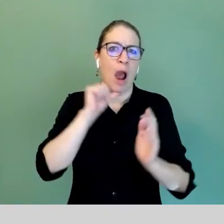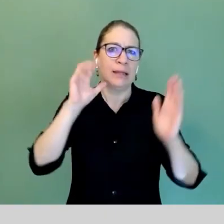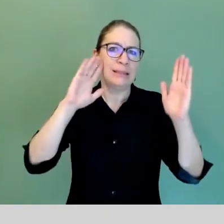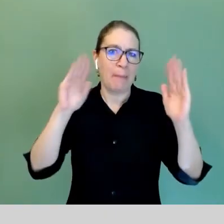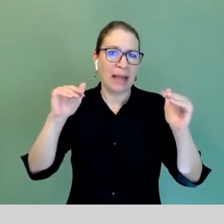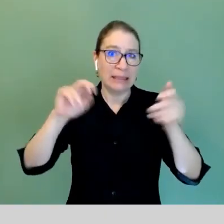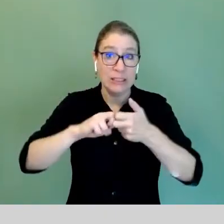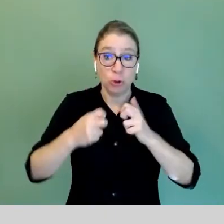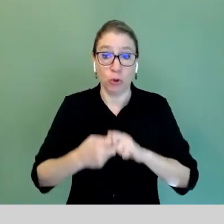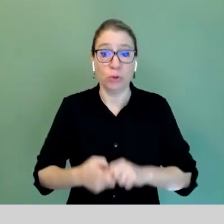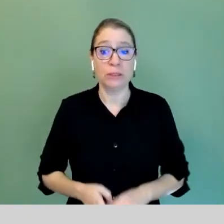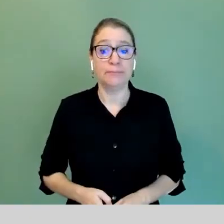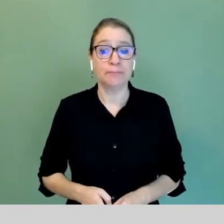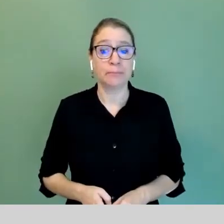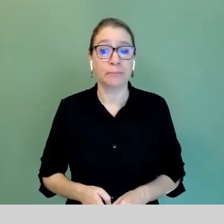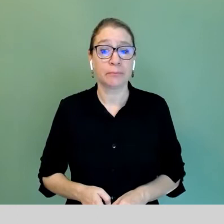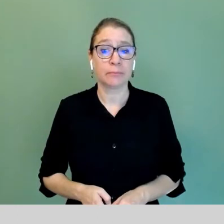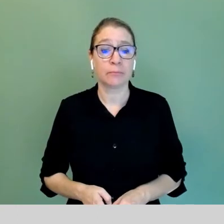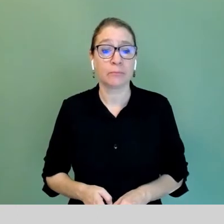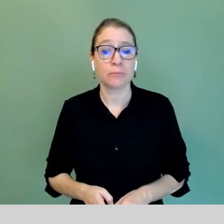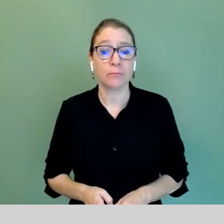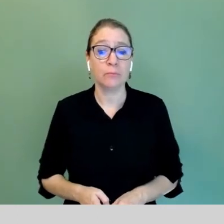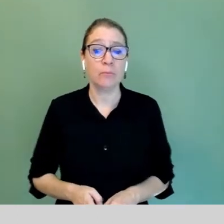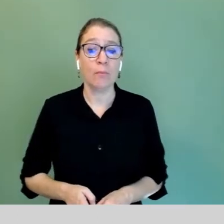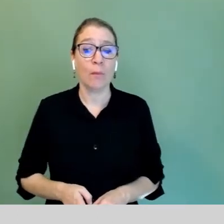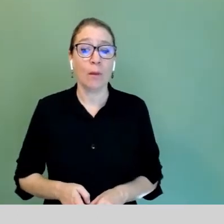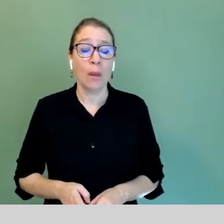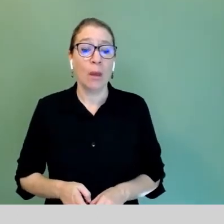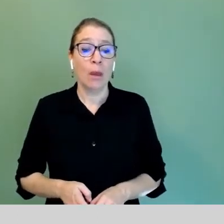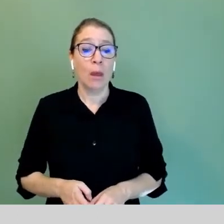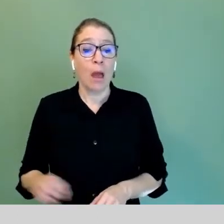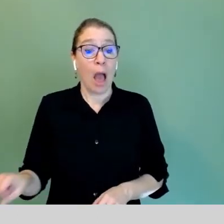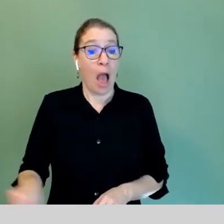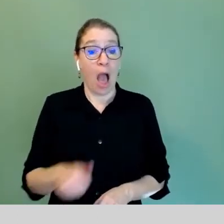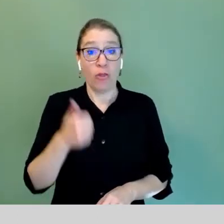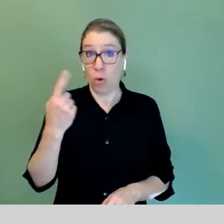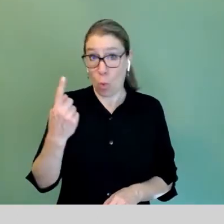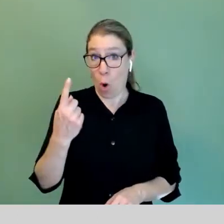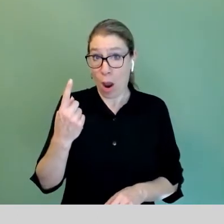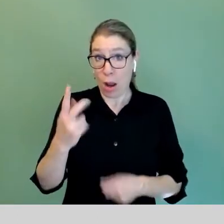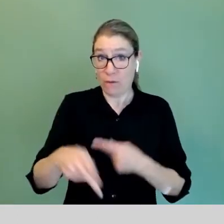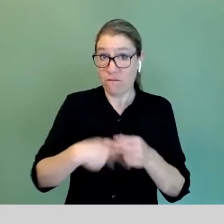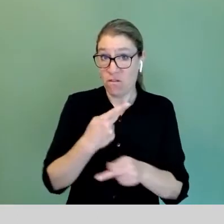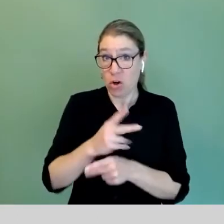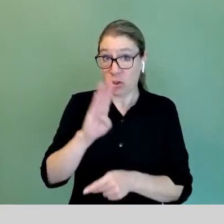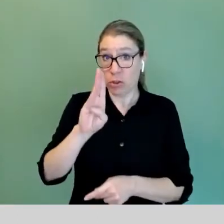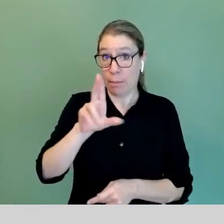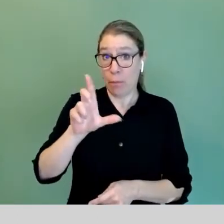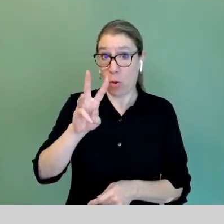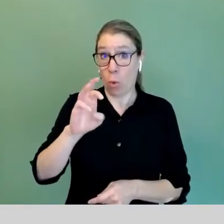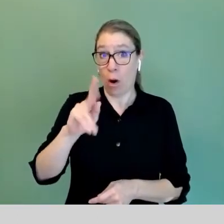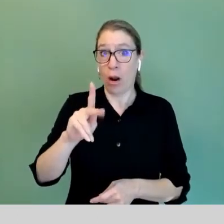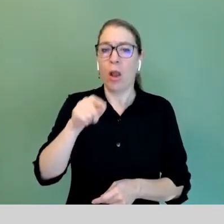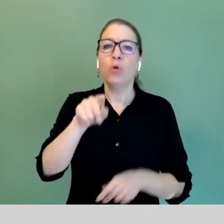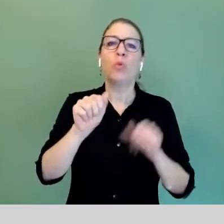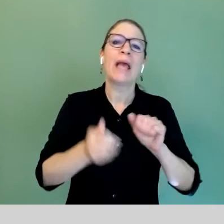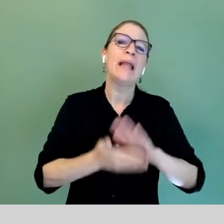Another version that you can to use Bulwark is you can actually just execute those methods